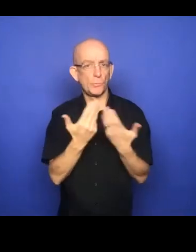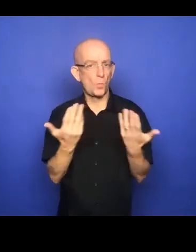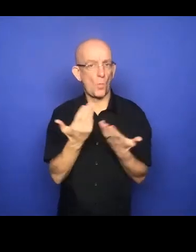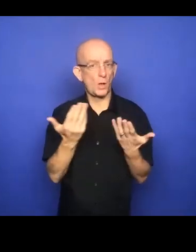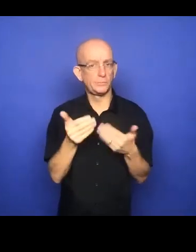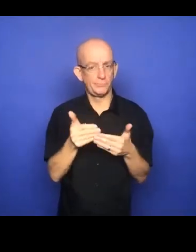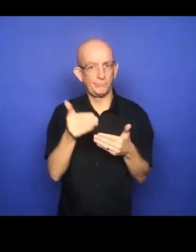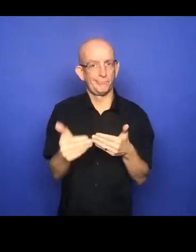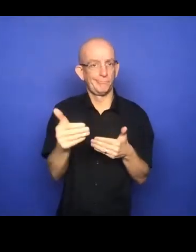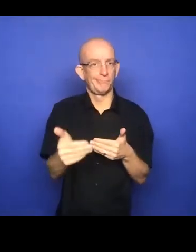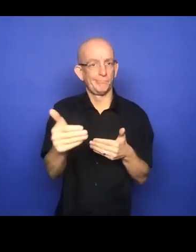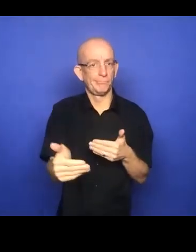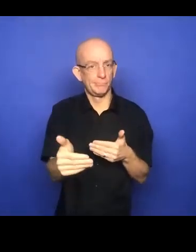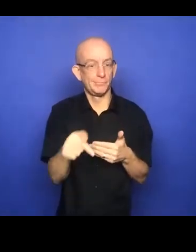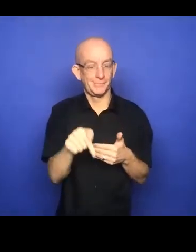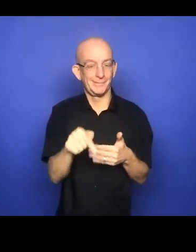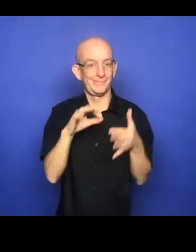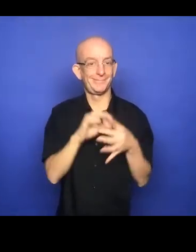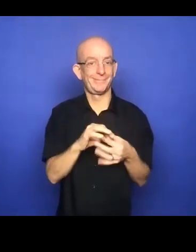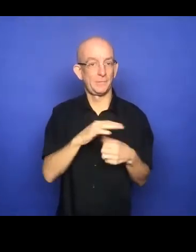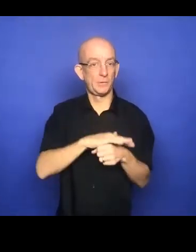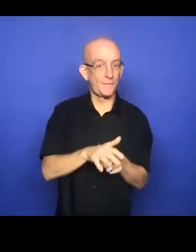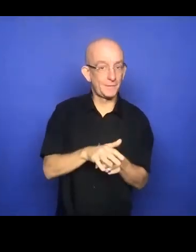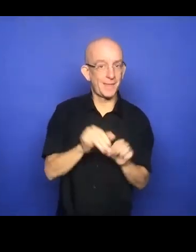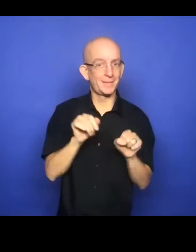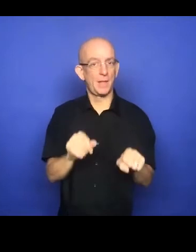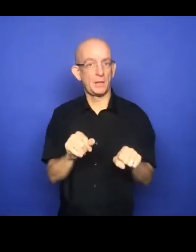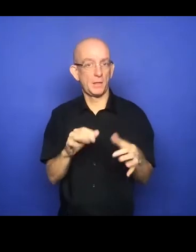next steps in regard to COVID-19 and disability